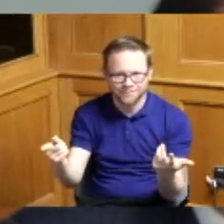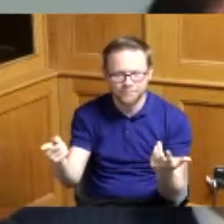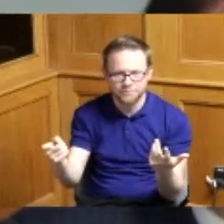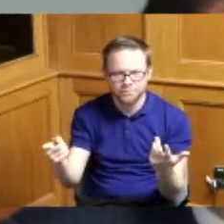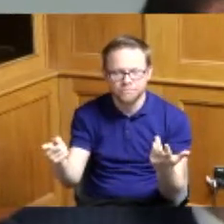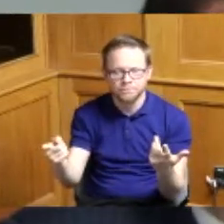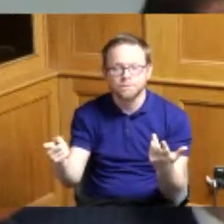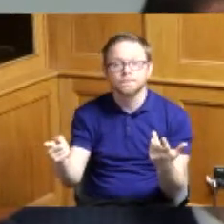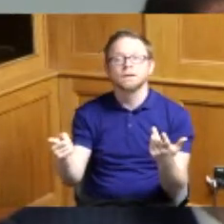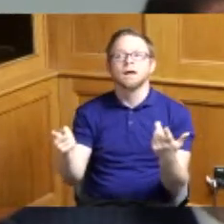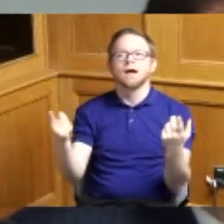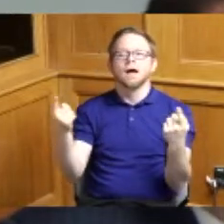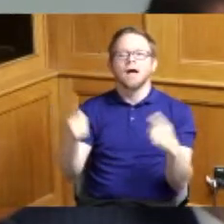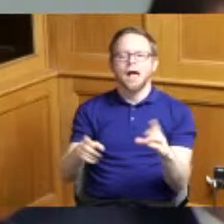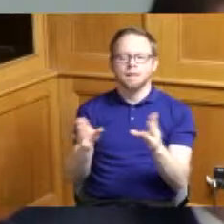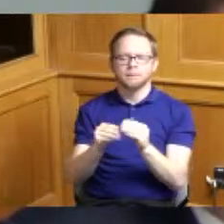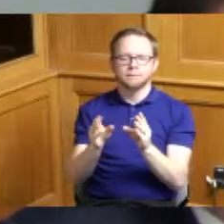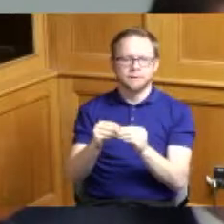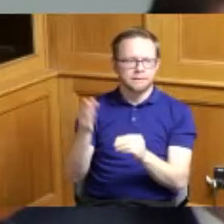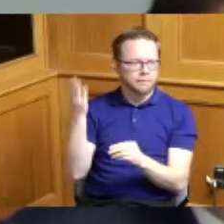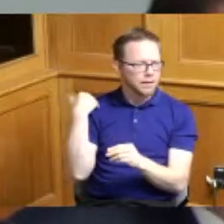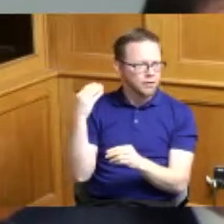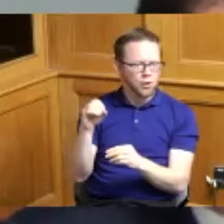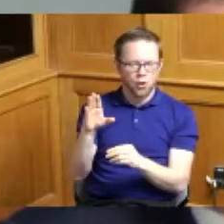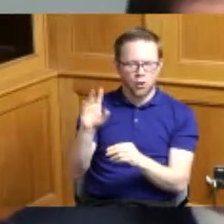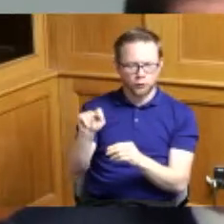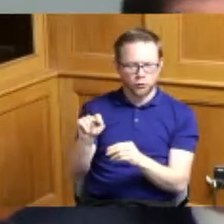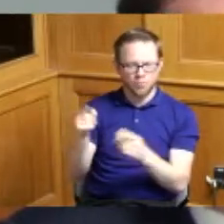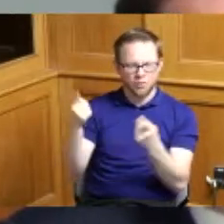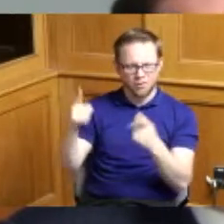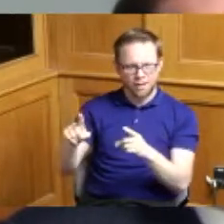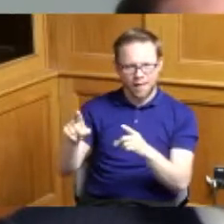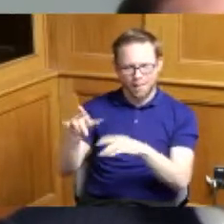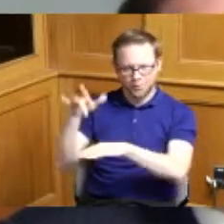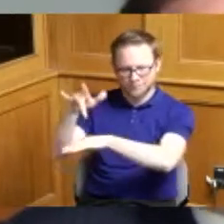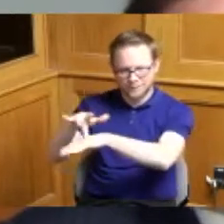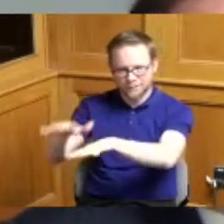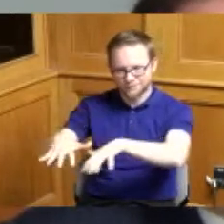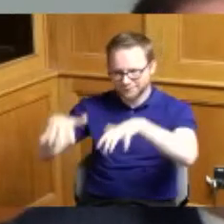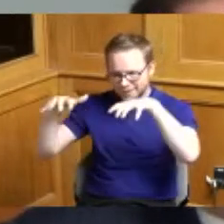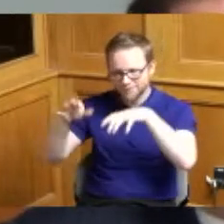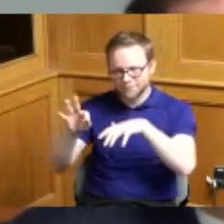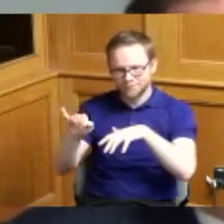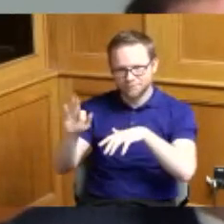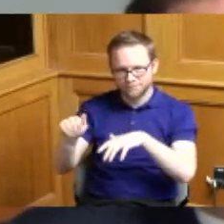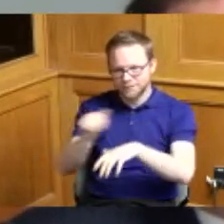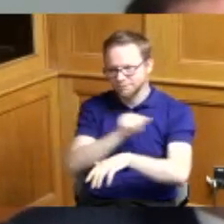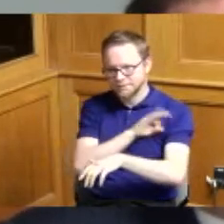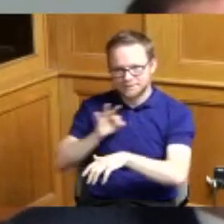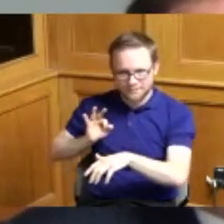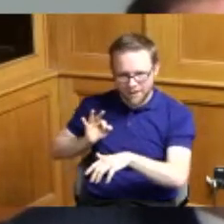uh back in October down at the stadium where FIFA staff actually came in met extensively uh with our